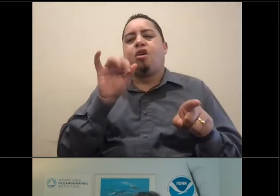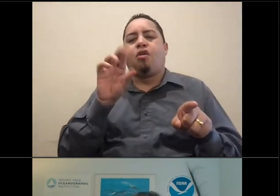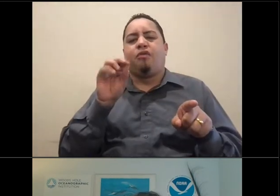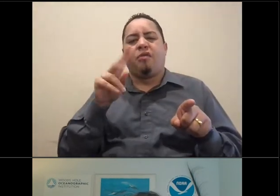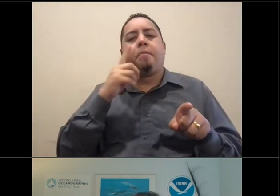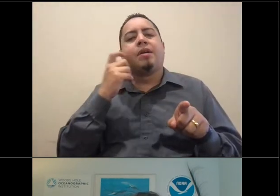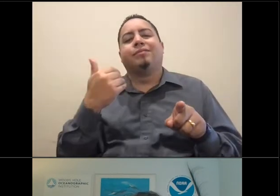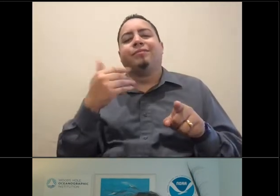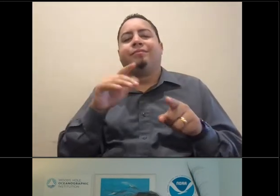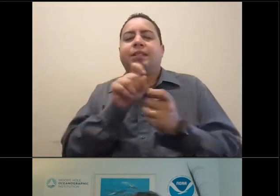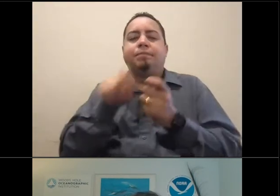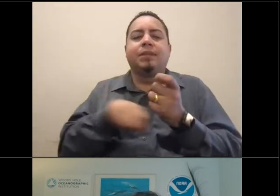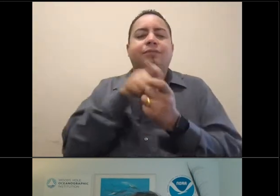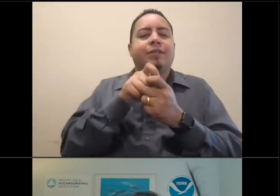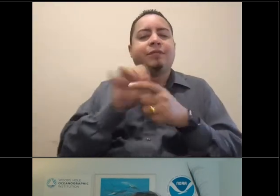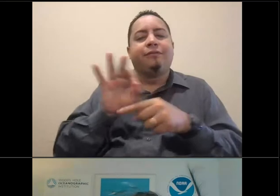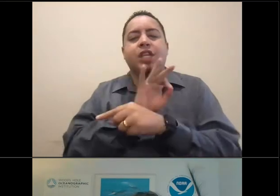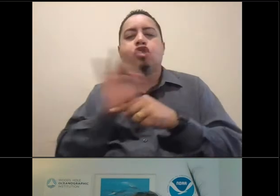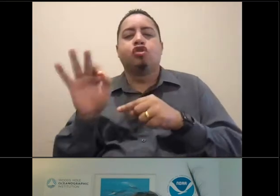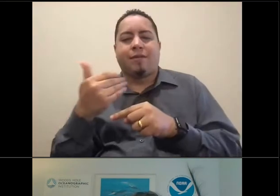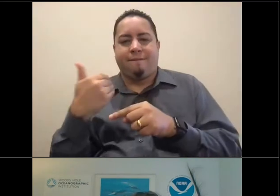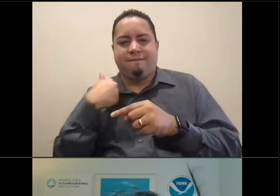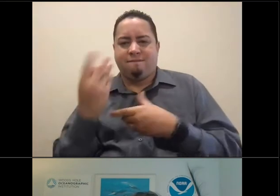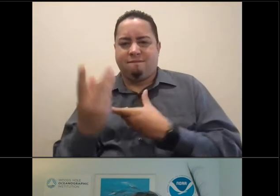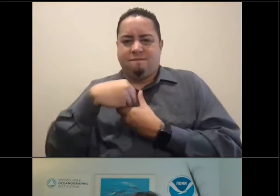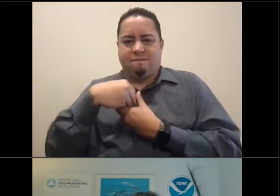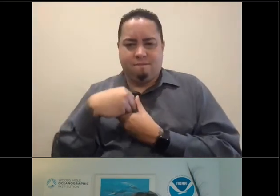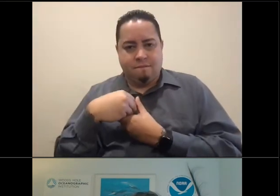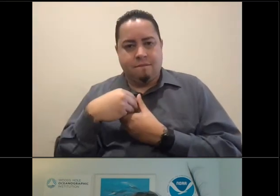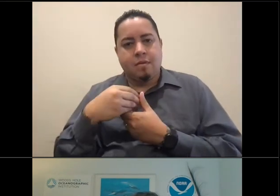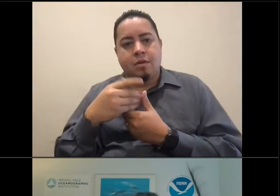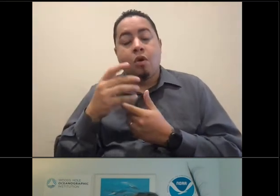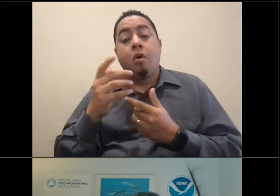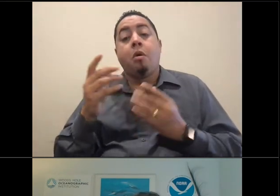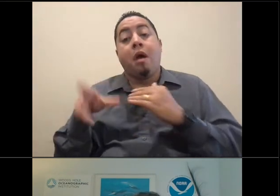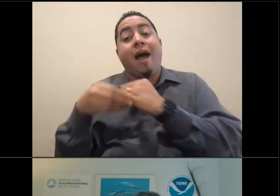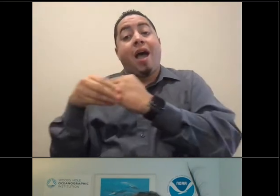And as we added features, it became a little more expensive.